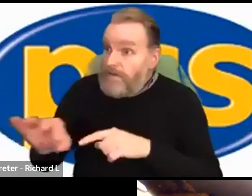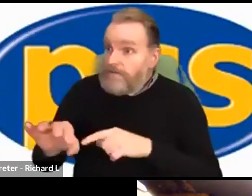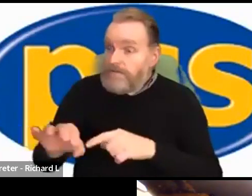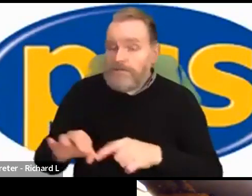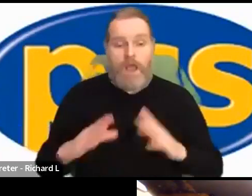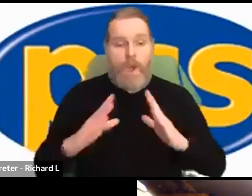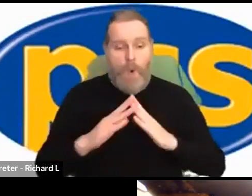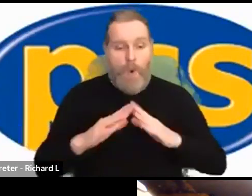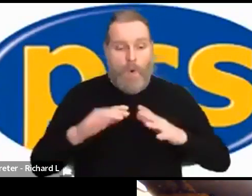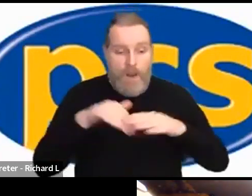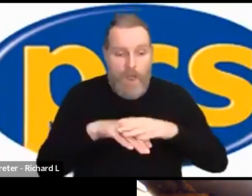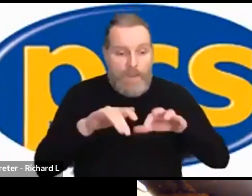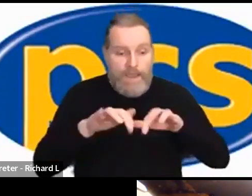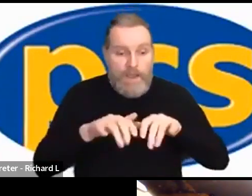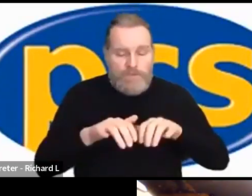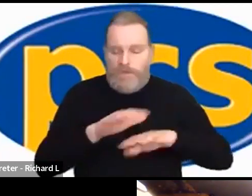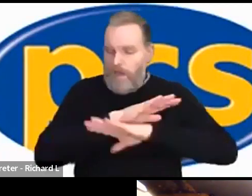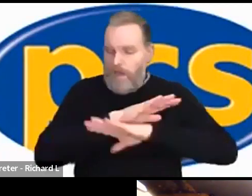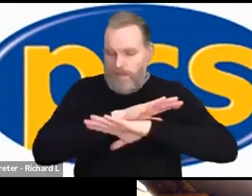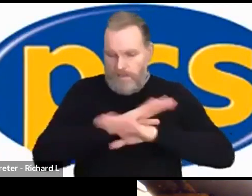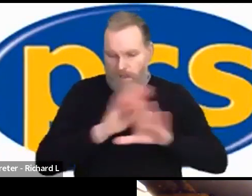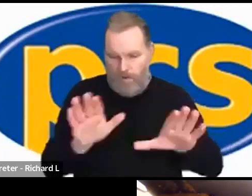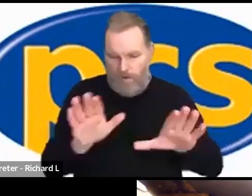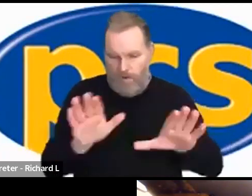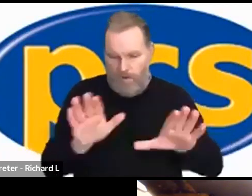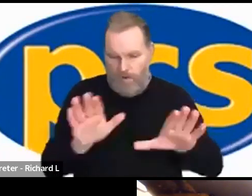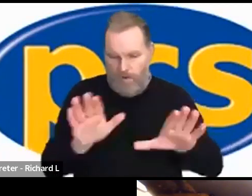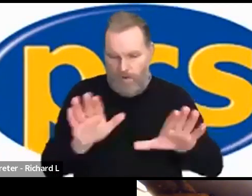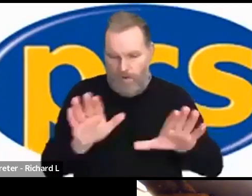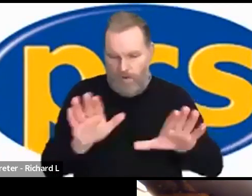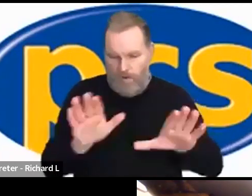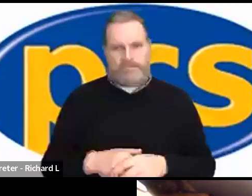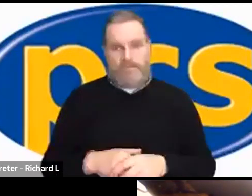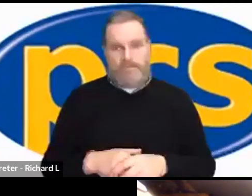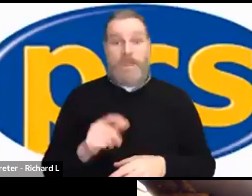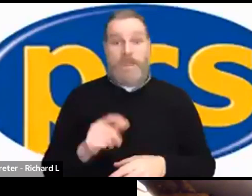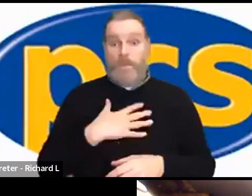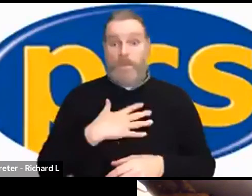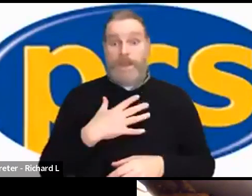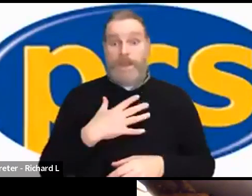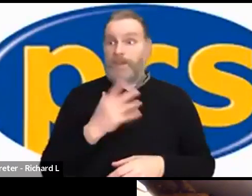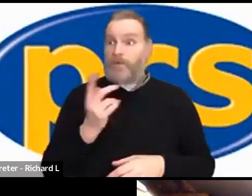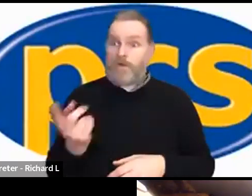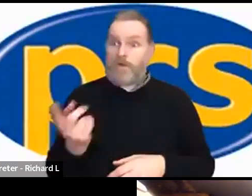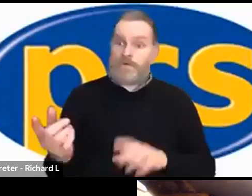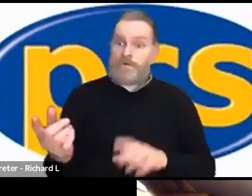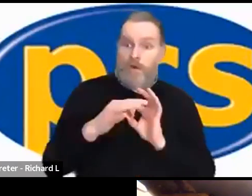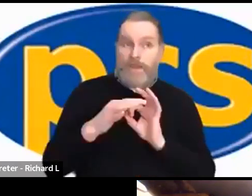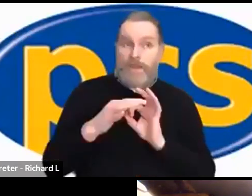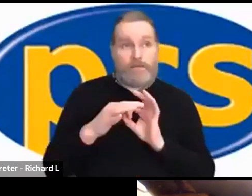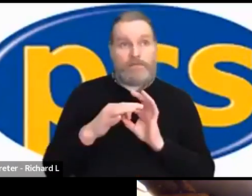So that's our number one. AIM the the second thing is, we'd like as many people are on strike as possible to actively do do something on the day because